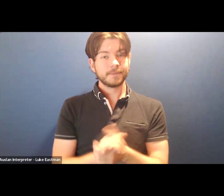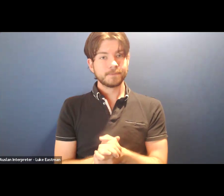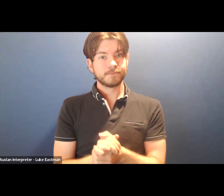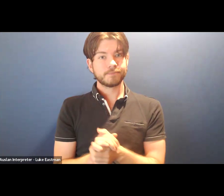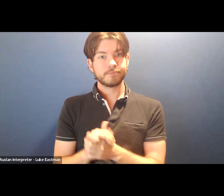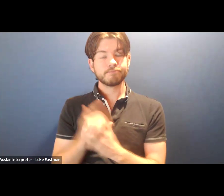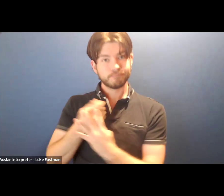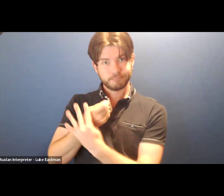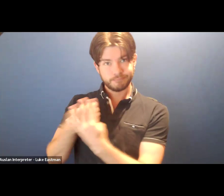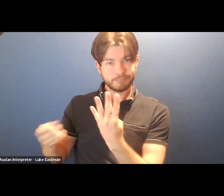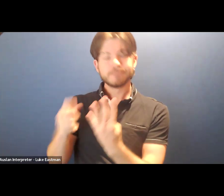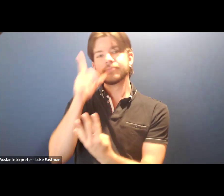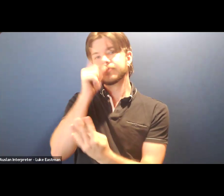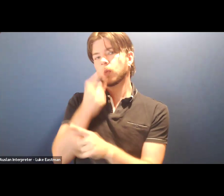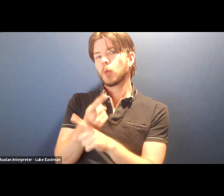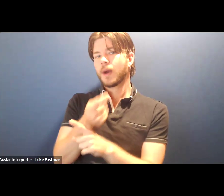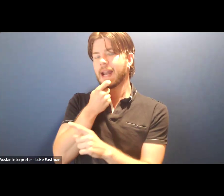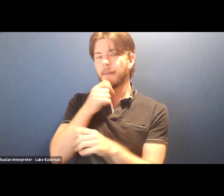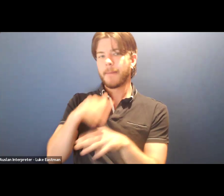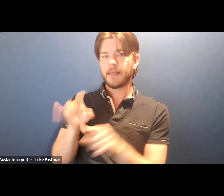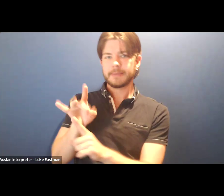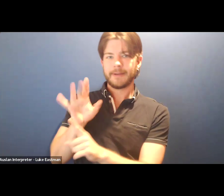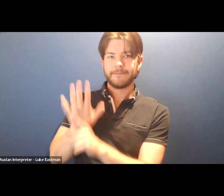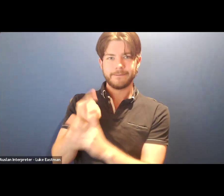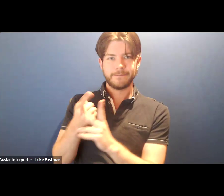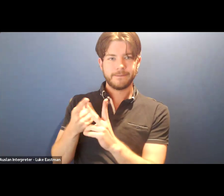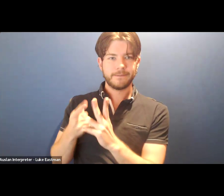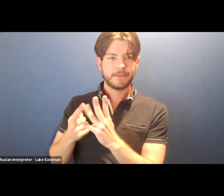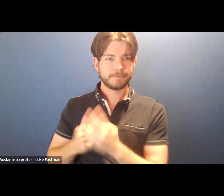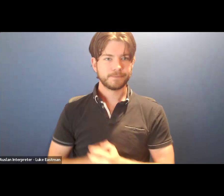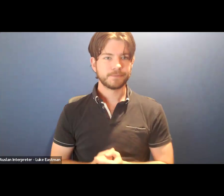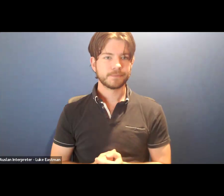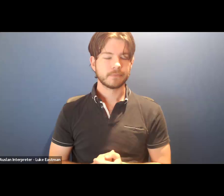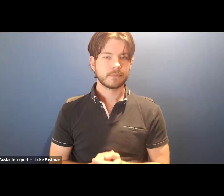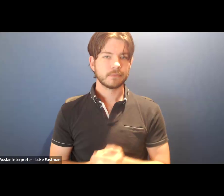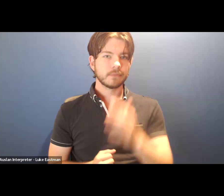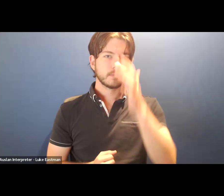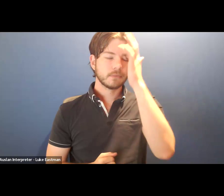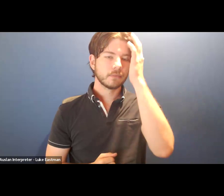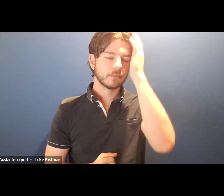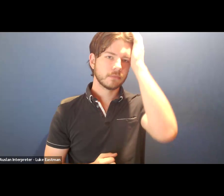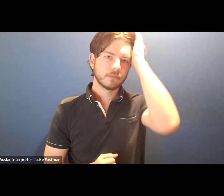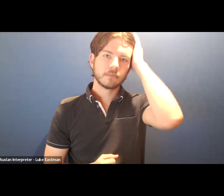opportunity to talk a little bit about